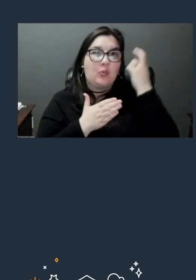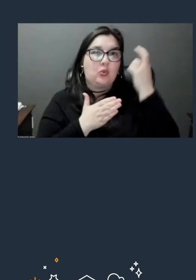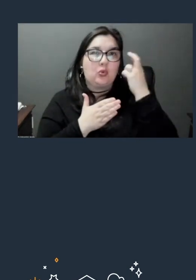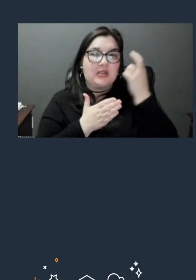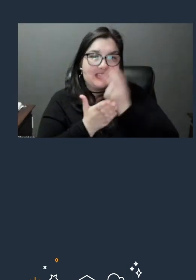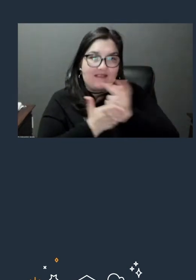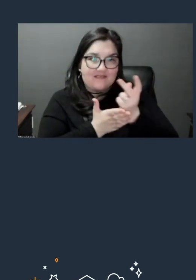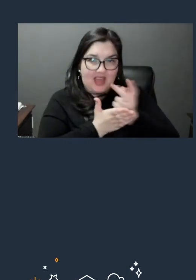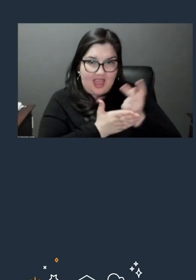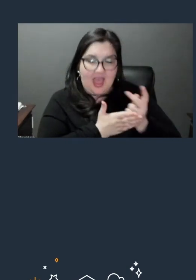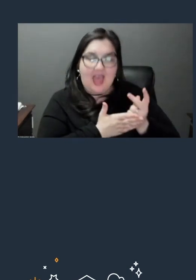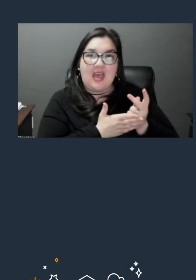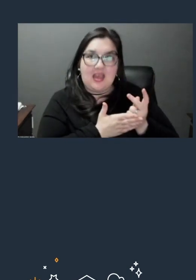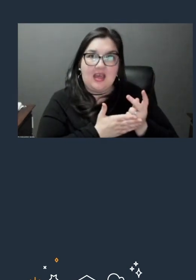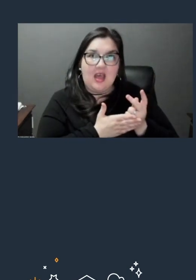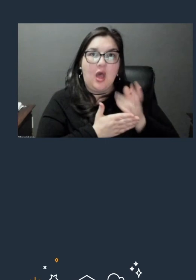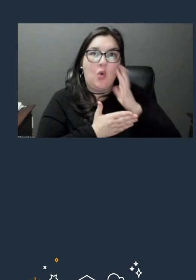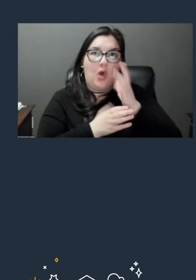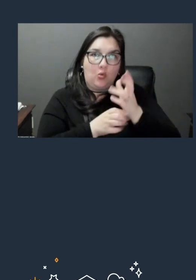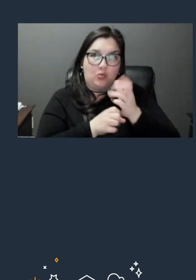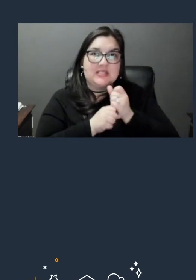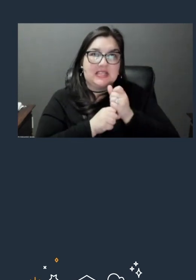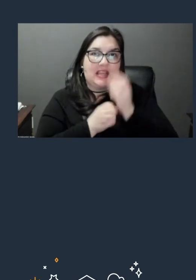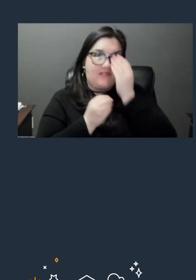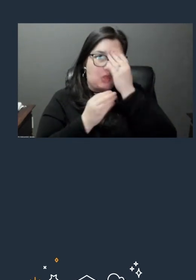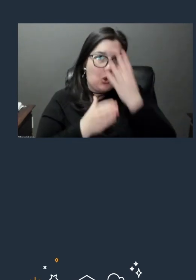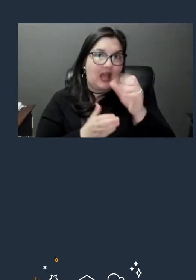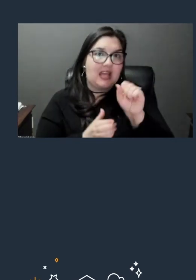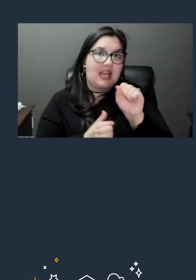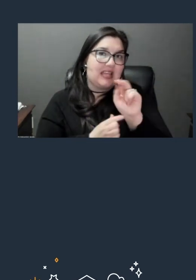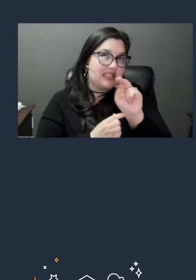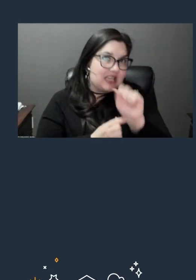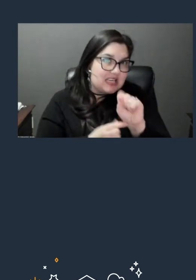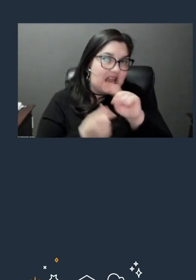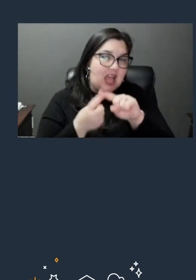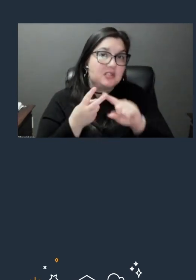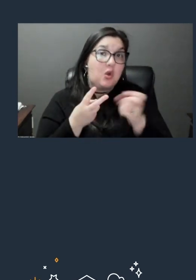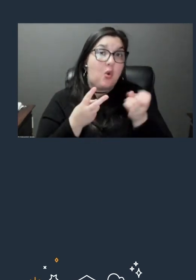these notifications through SNS, or you can also monitor your CloudWatch dashboards